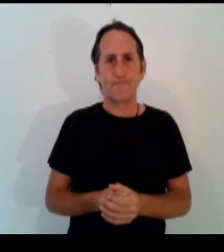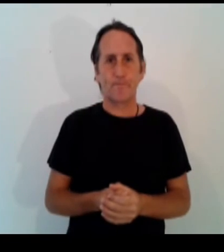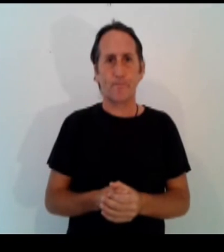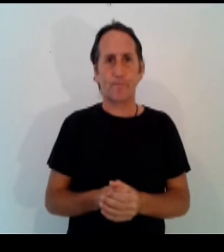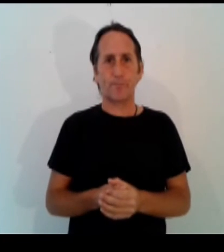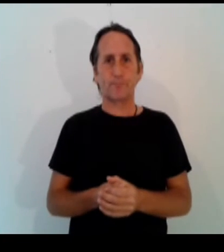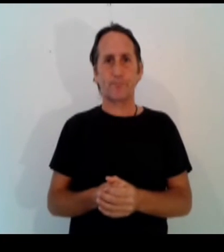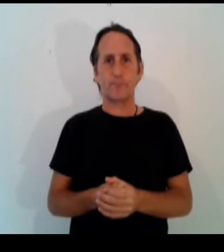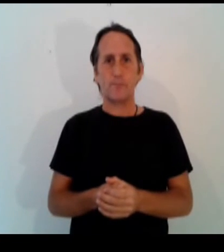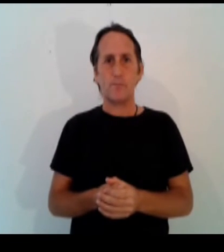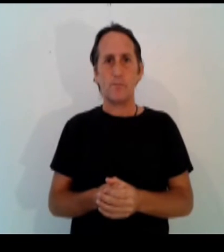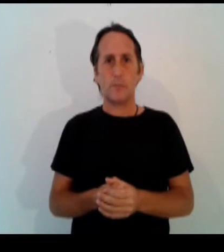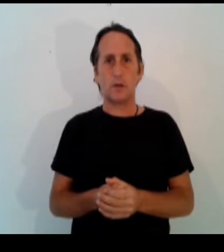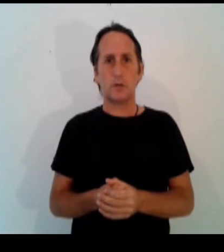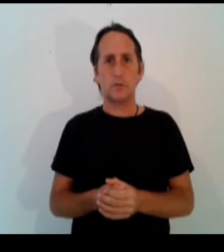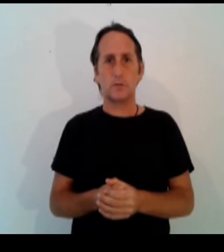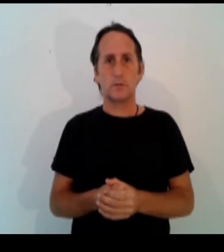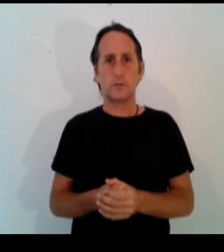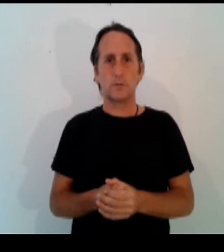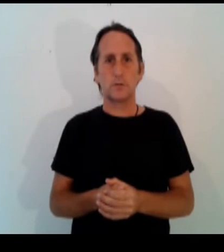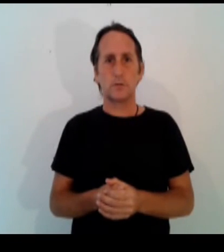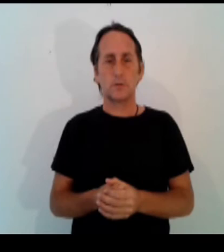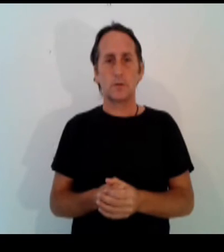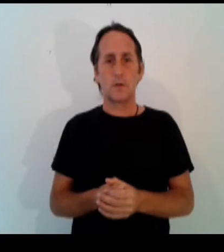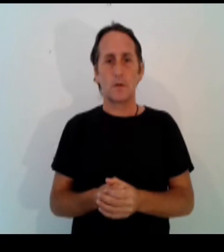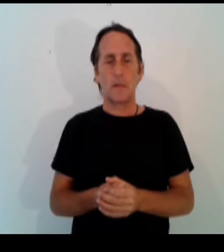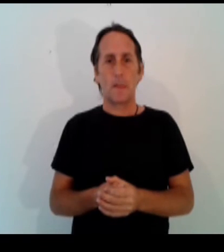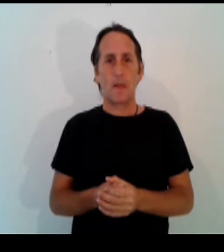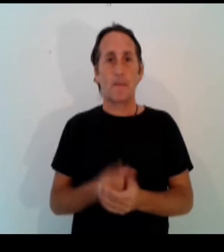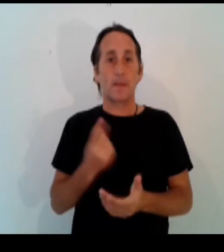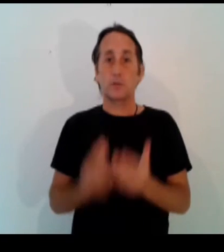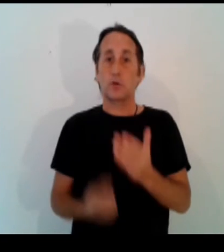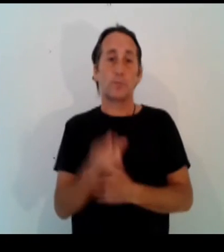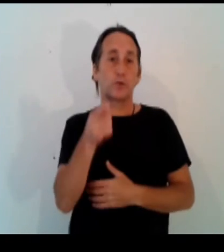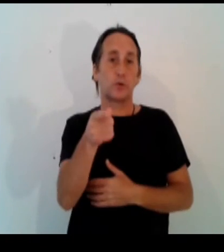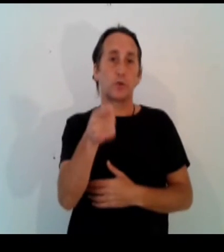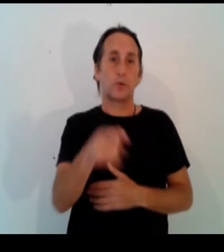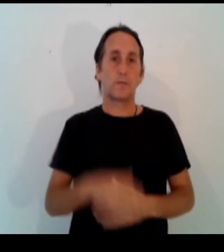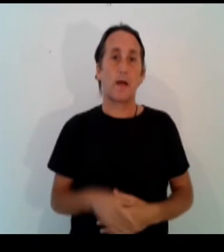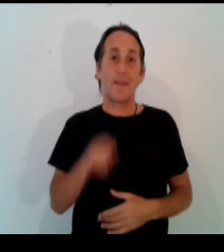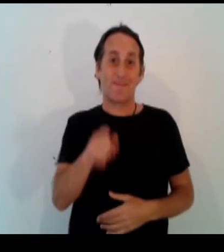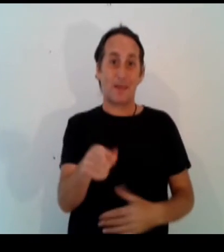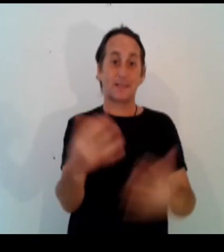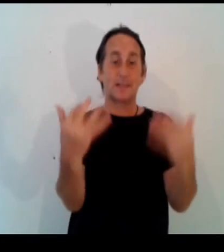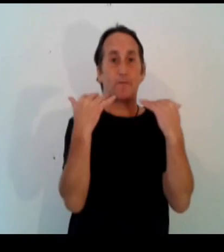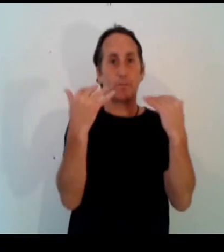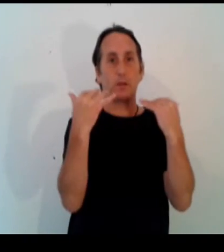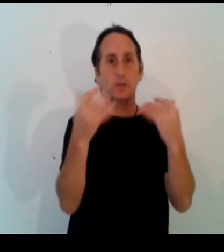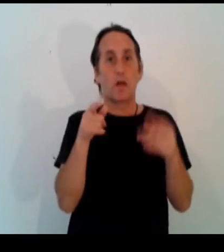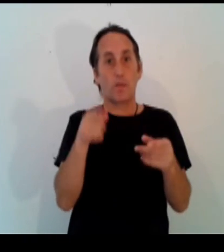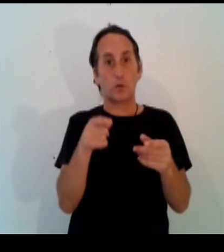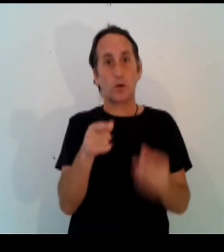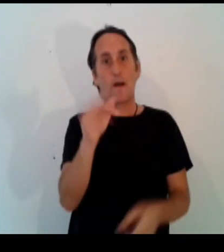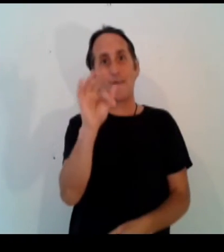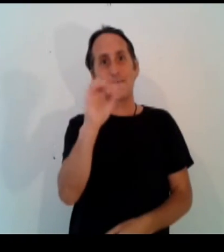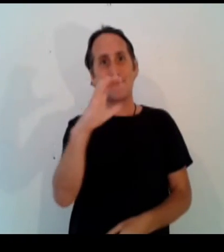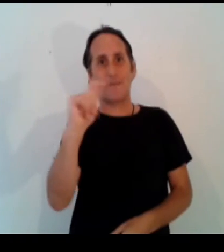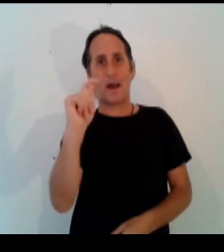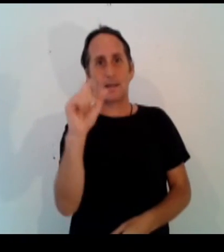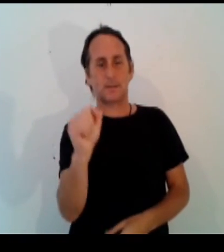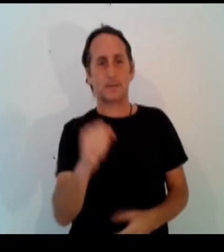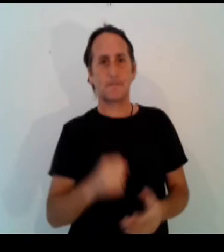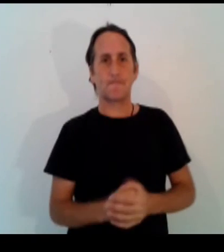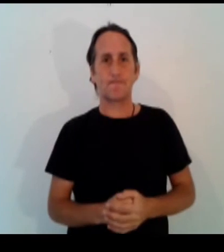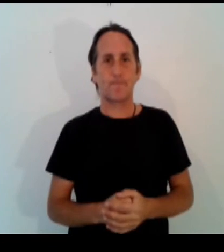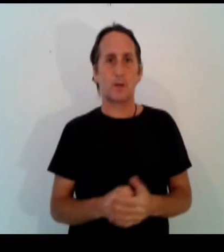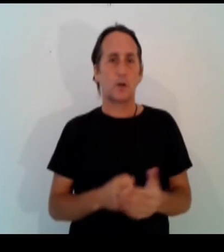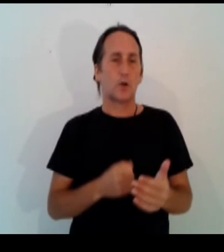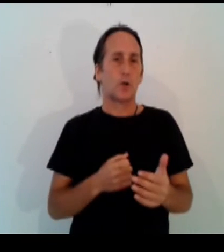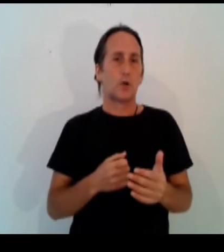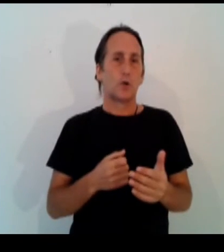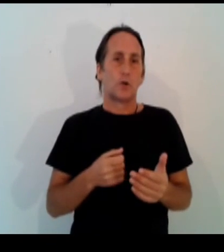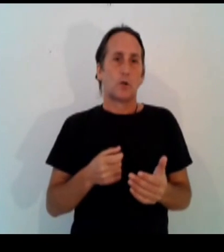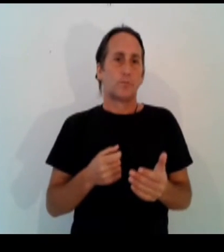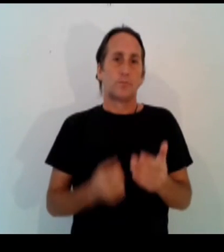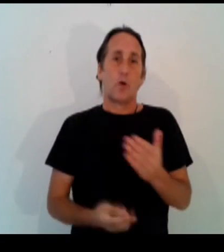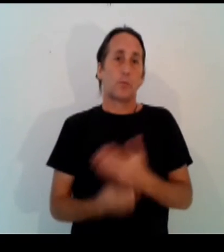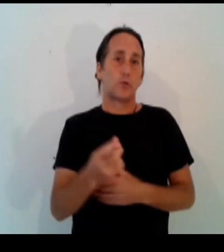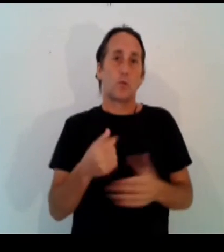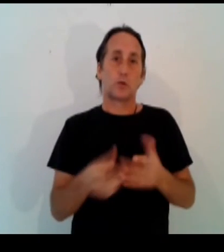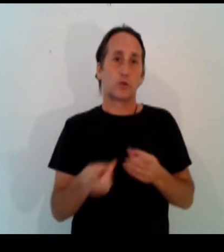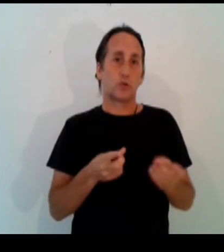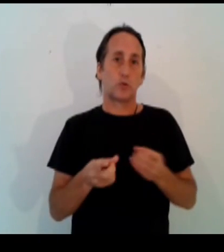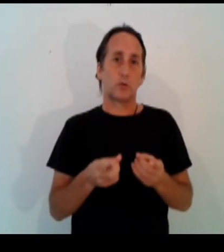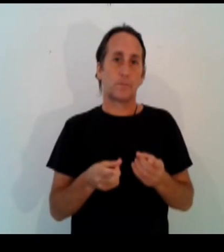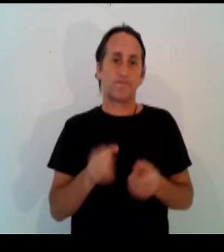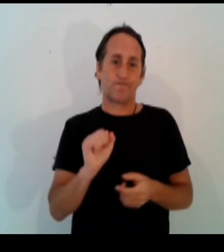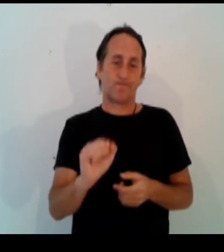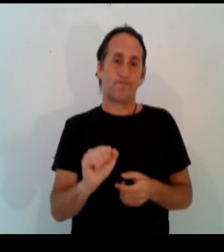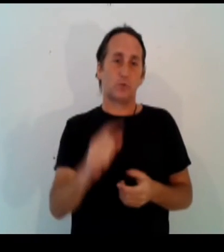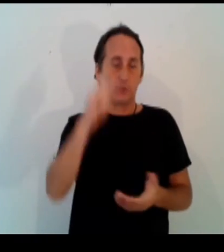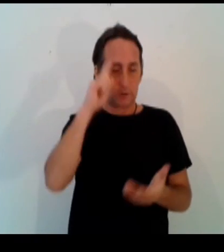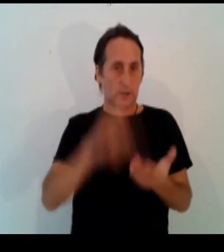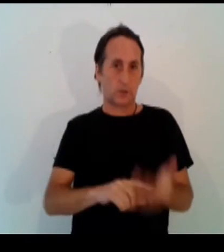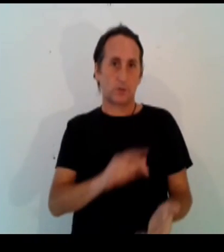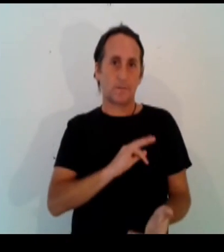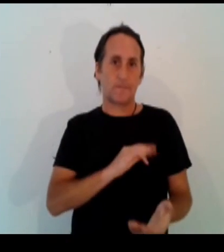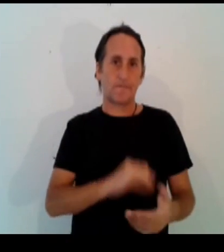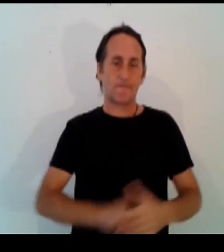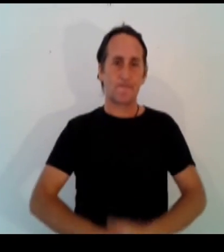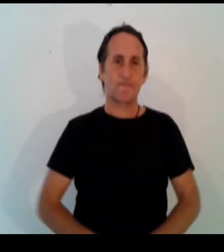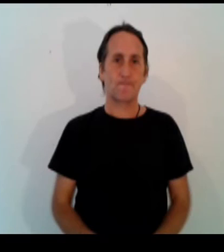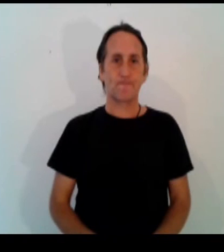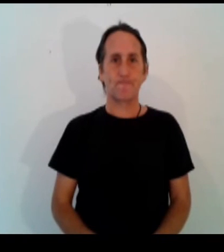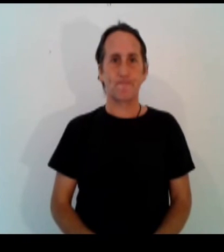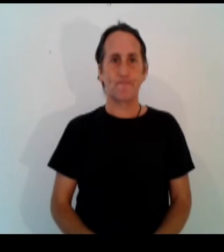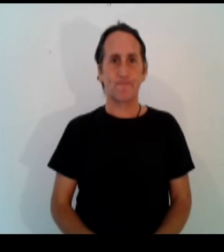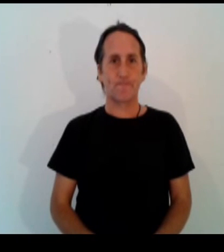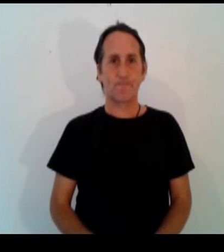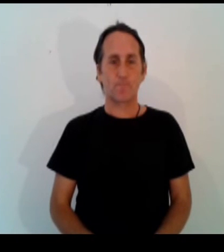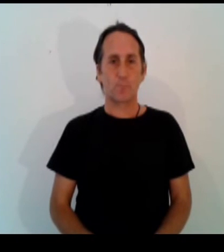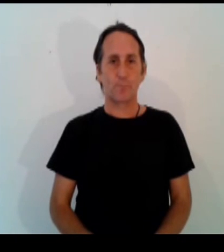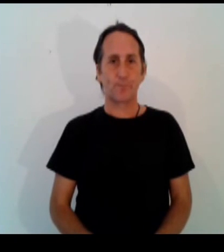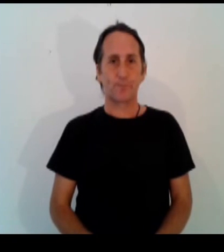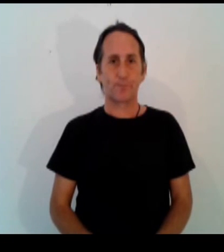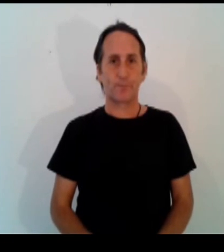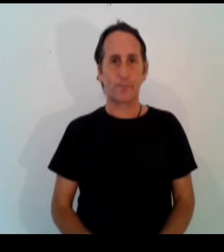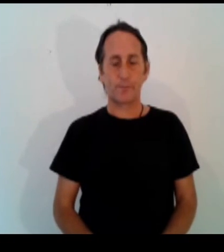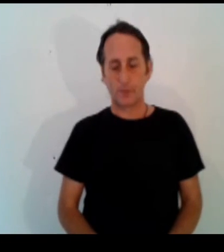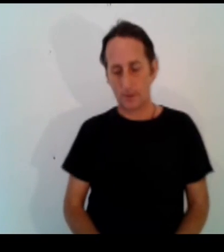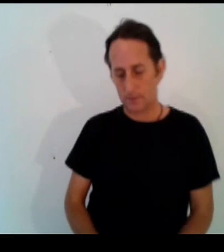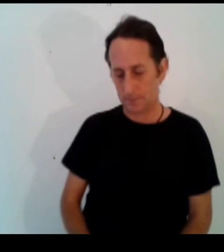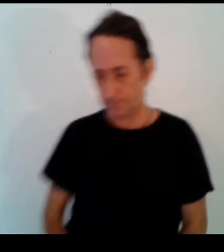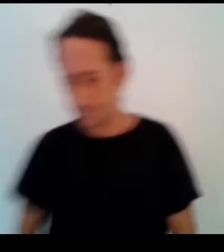thats up to you, thats the information those are the FACTS, do with it what you want.